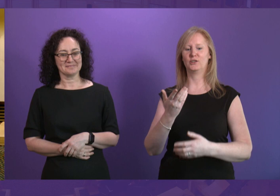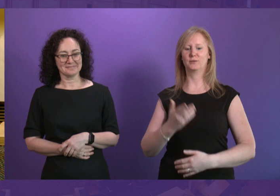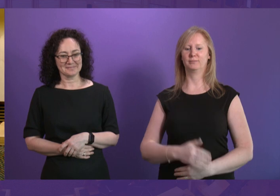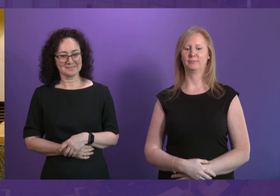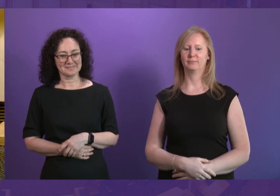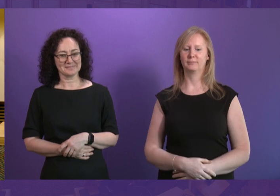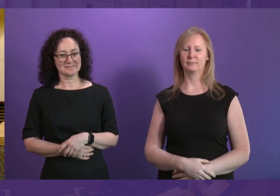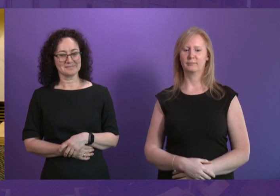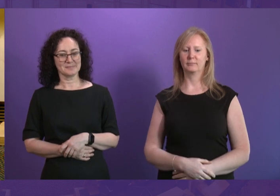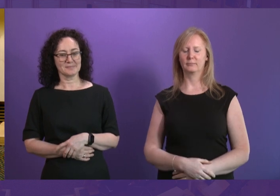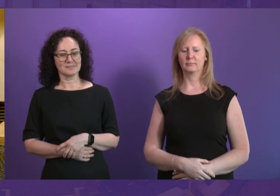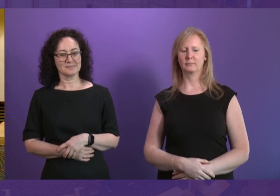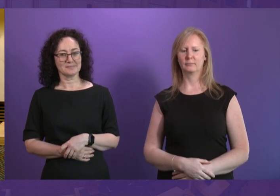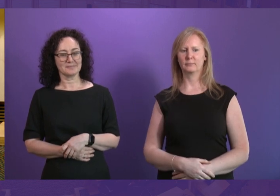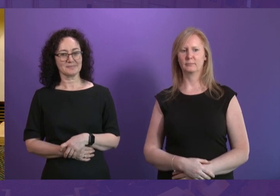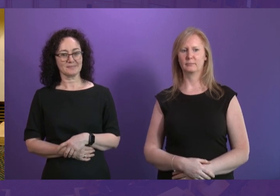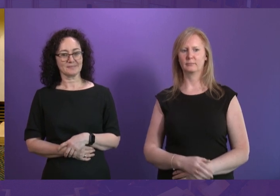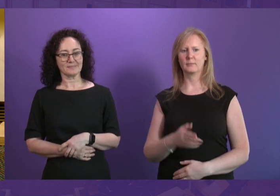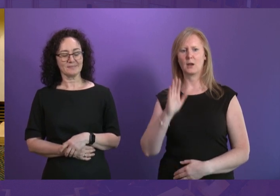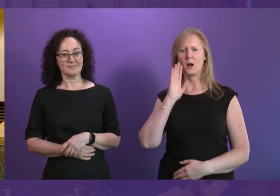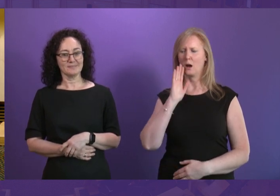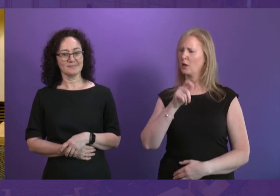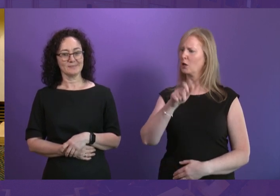Mike Rumbles: We have heard that customer satisfaction rates